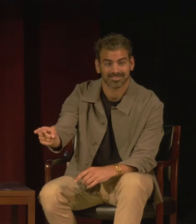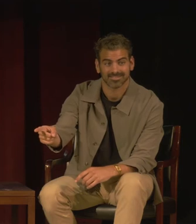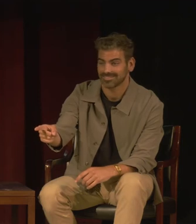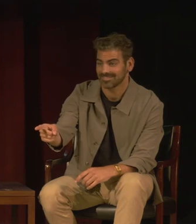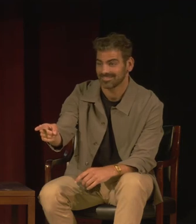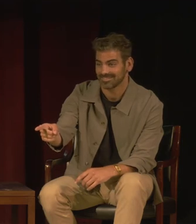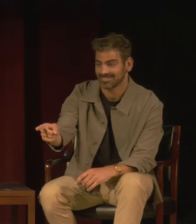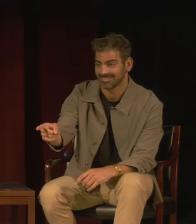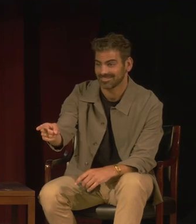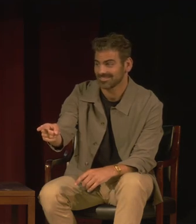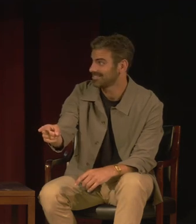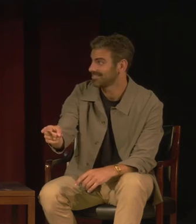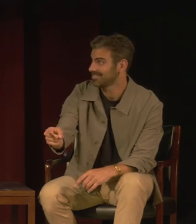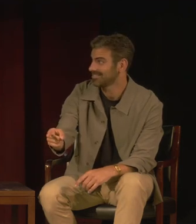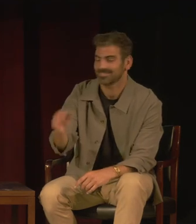I think we have time for two more questions.